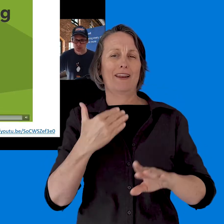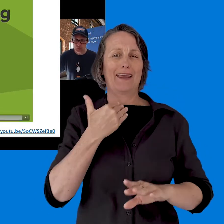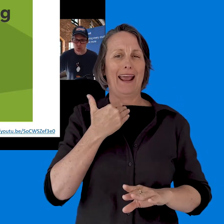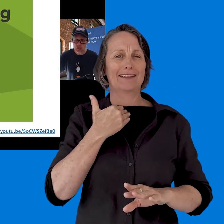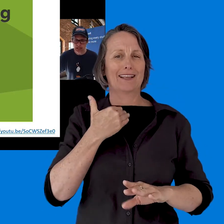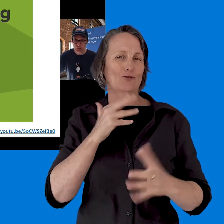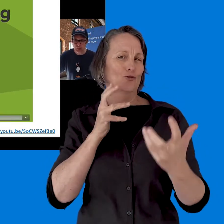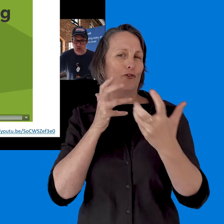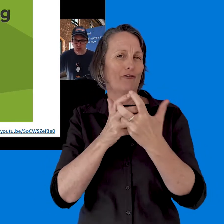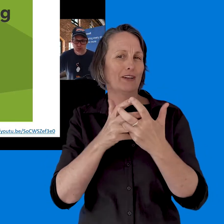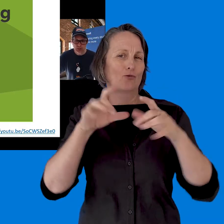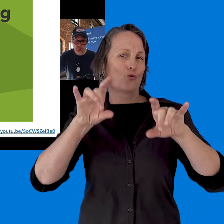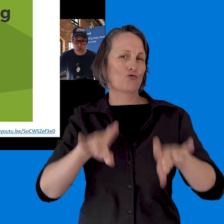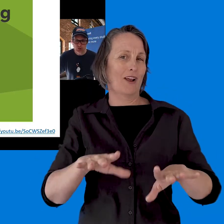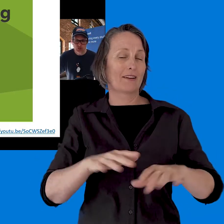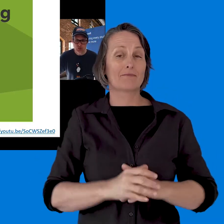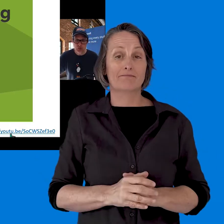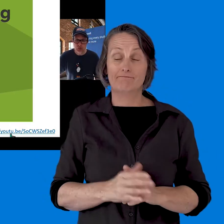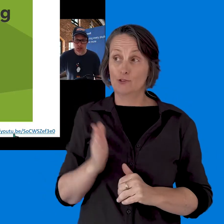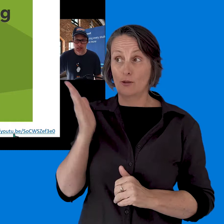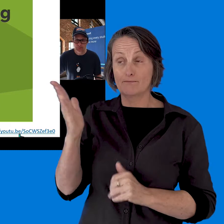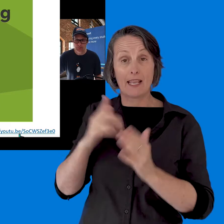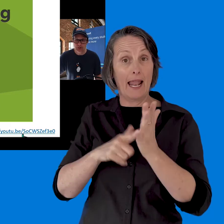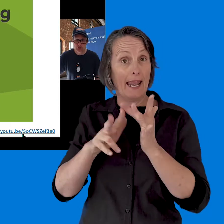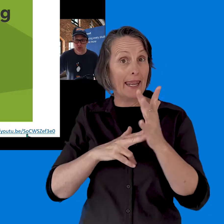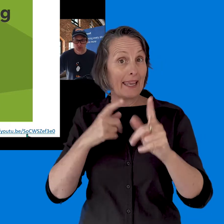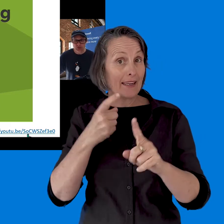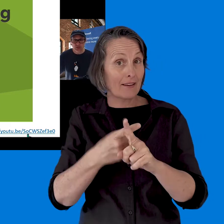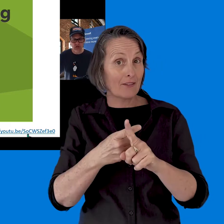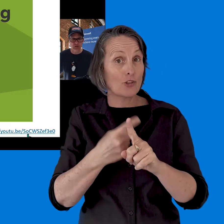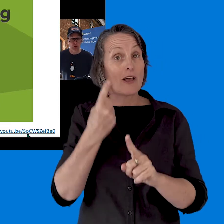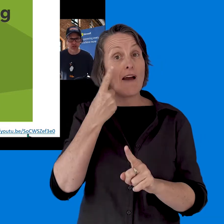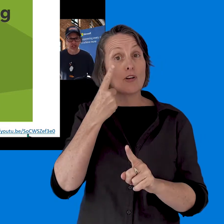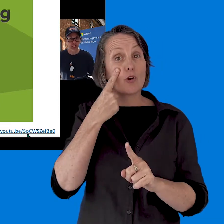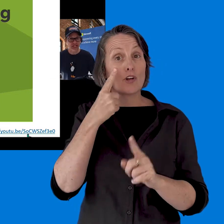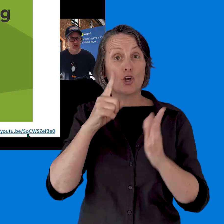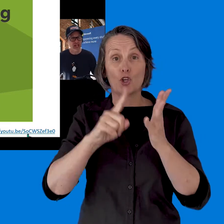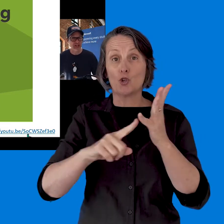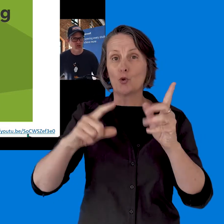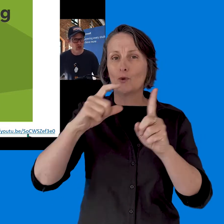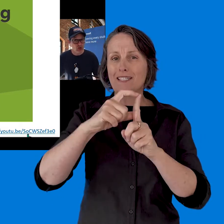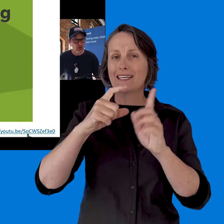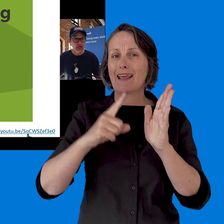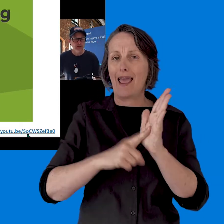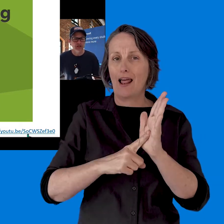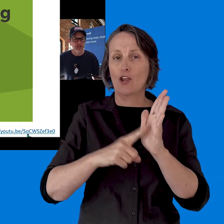So if you wanna introduce people to universal design for learning and you need a good intro video,